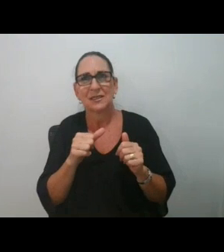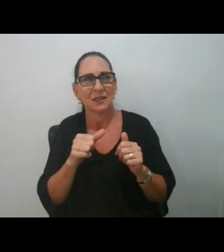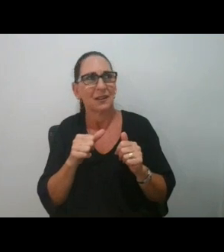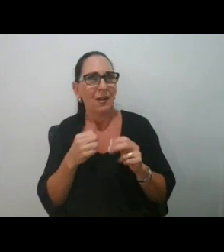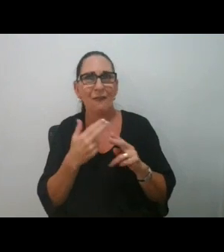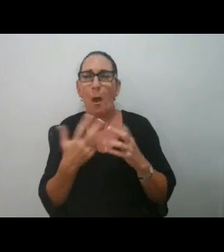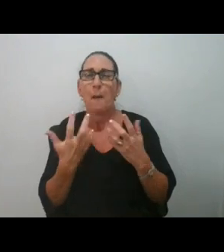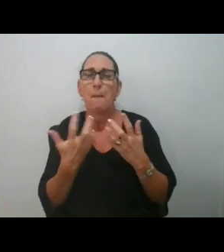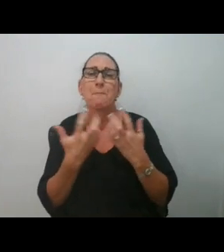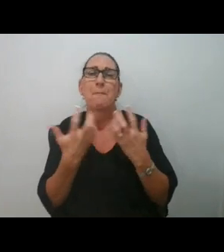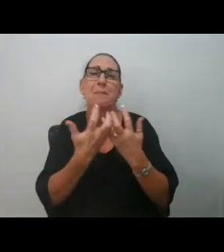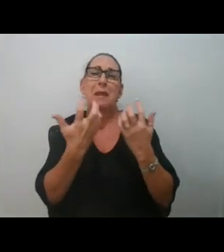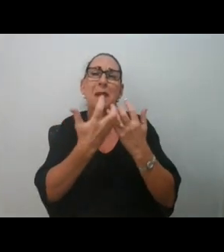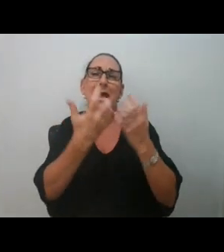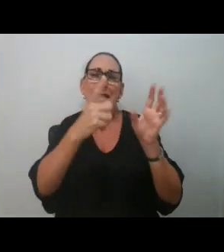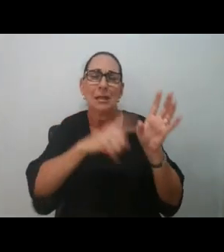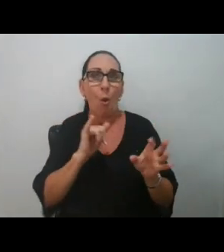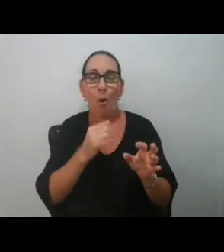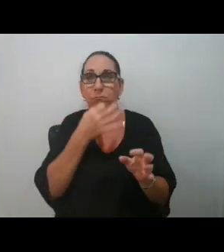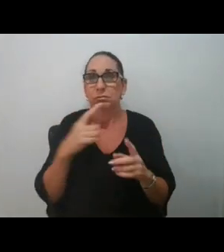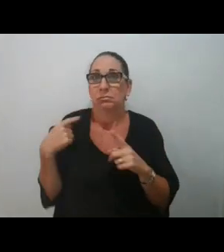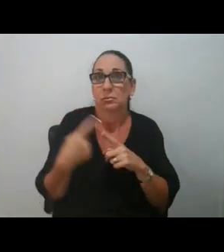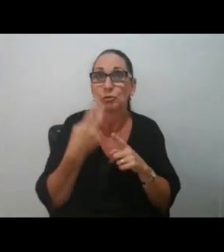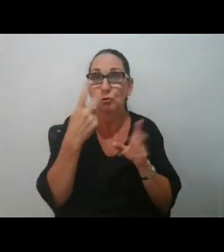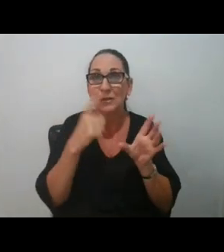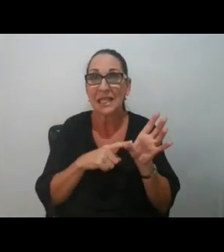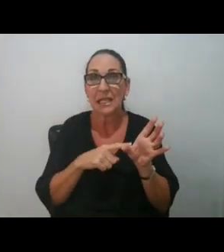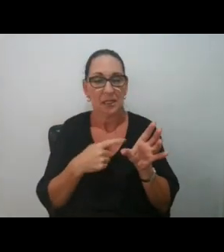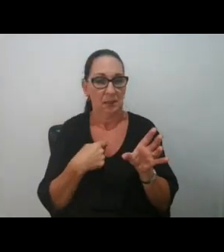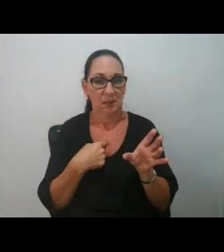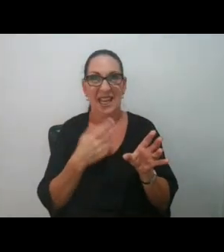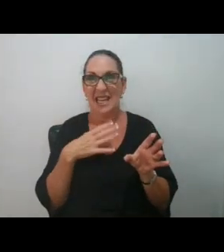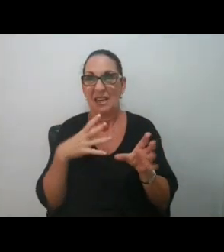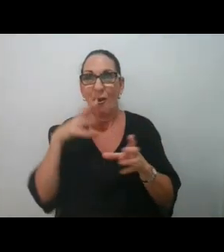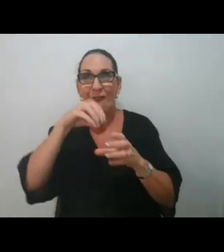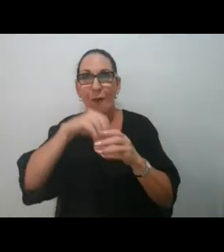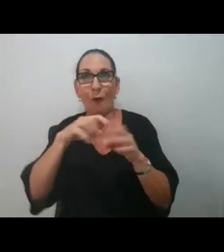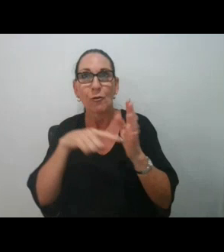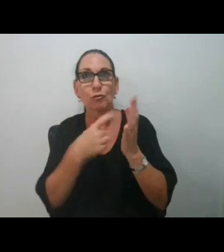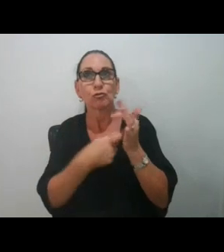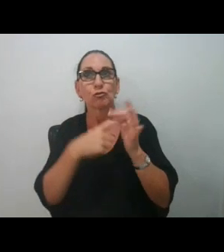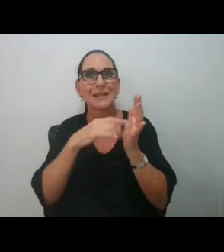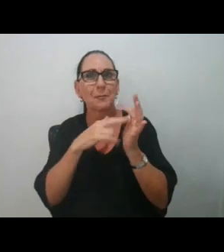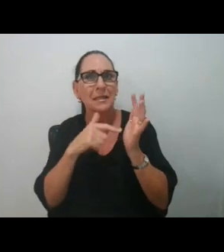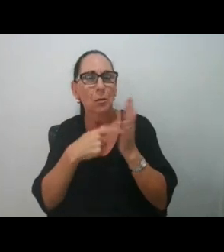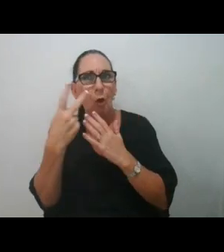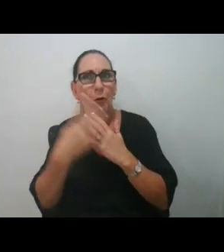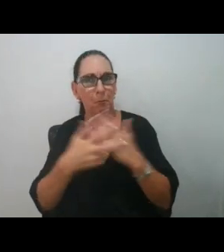years this is a real change in their routine and um a real change in how they've lived life for a